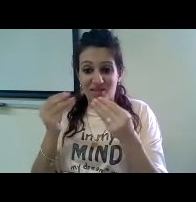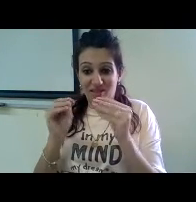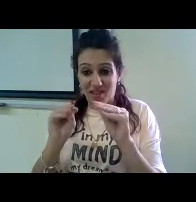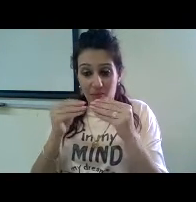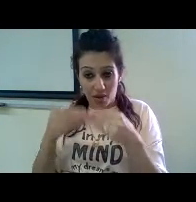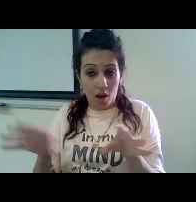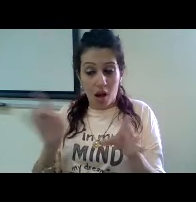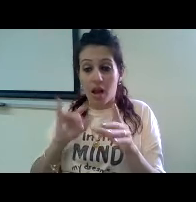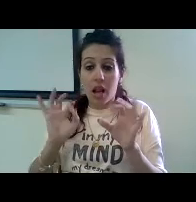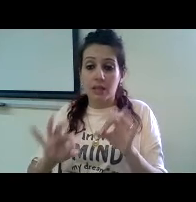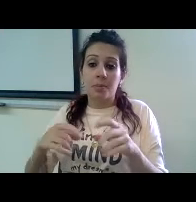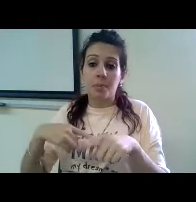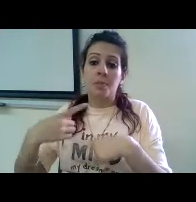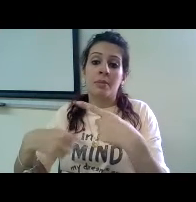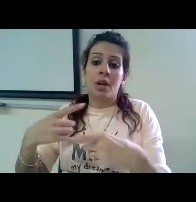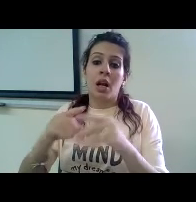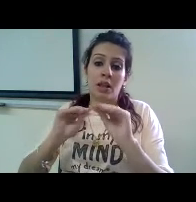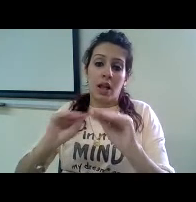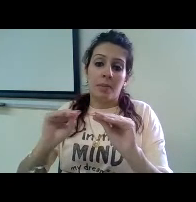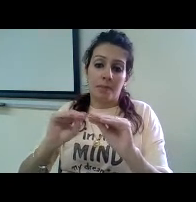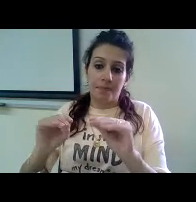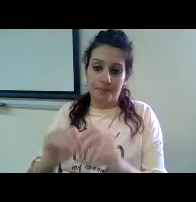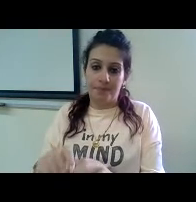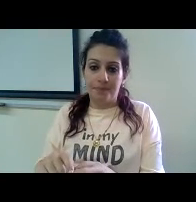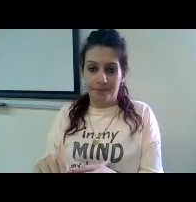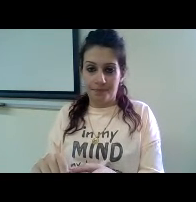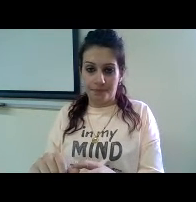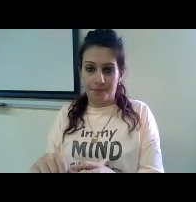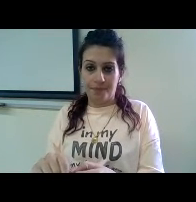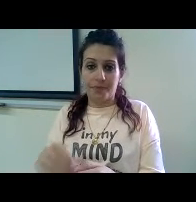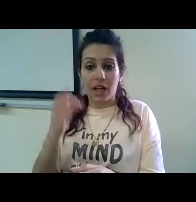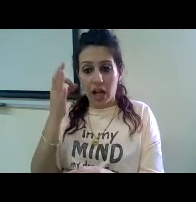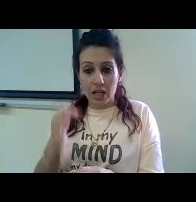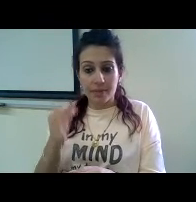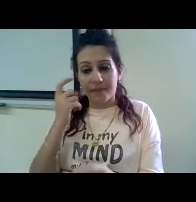a preparation for the next crisis, coming.